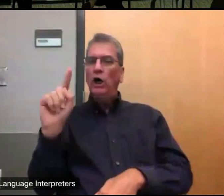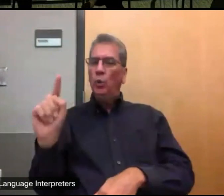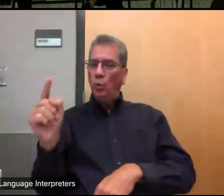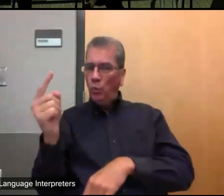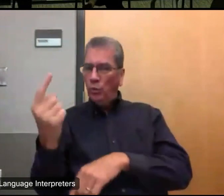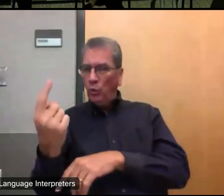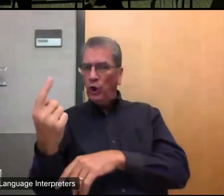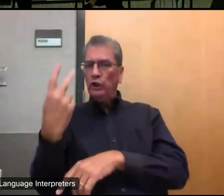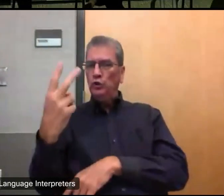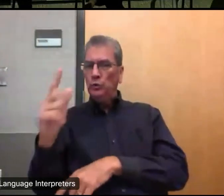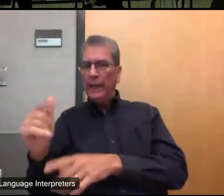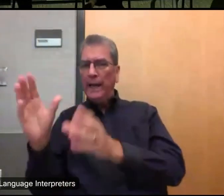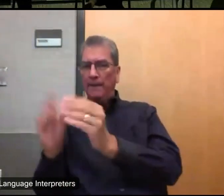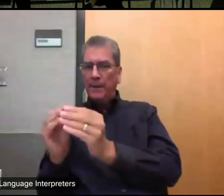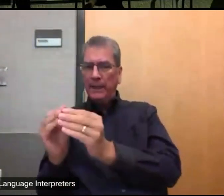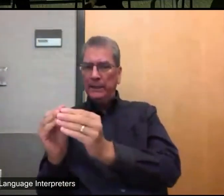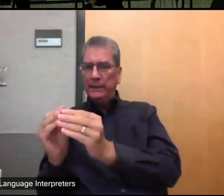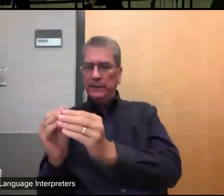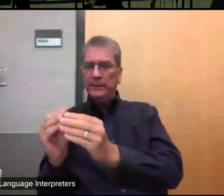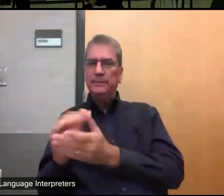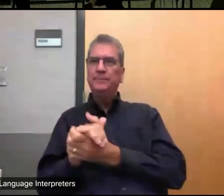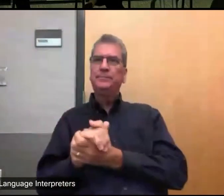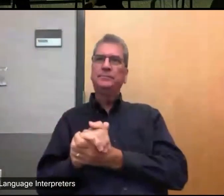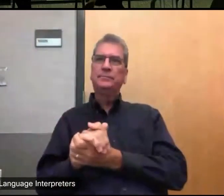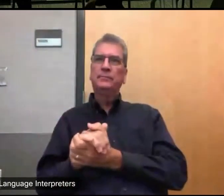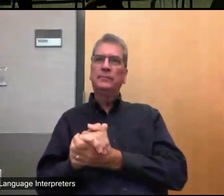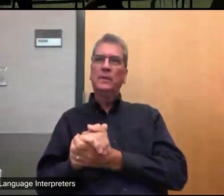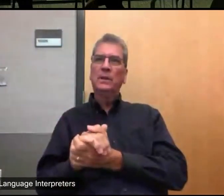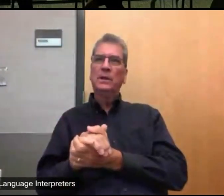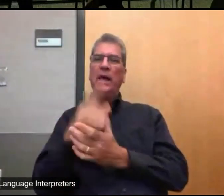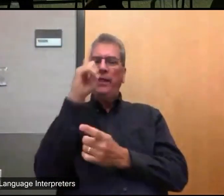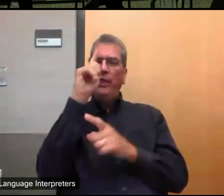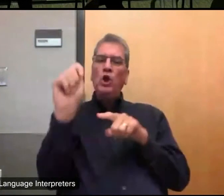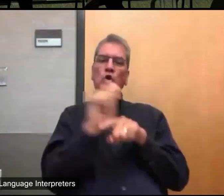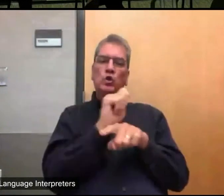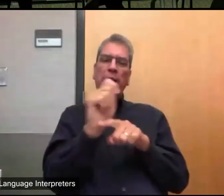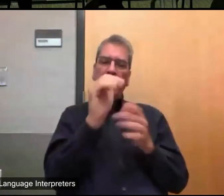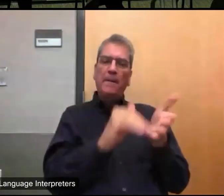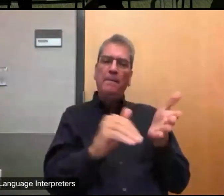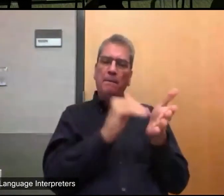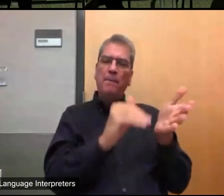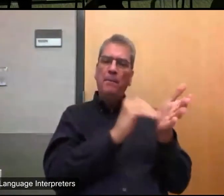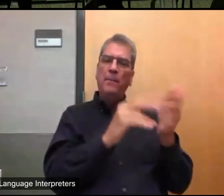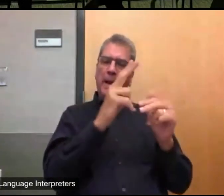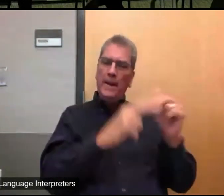For lots of reasons, that's a totally answer to your question, but it's like, where, where I go thinking about how we can kind of build the important com skills that everyone knows